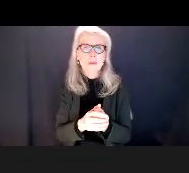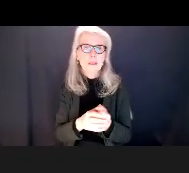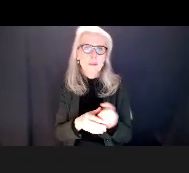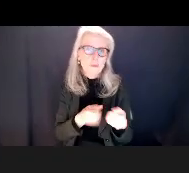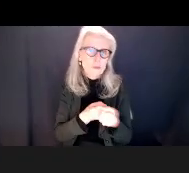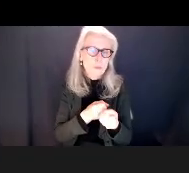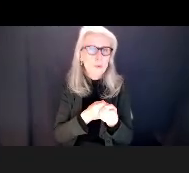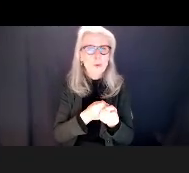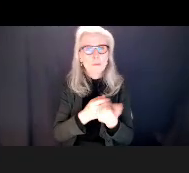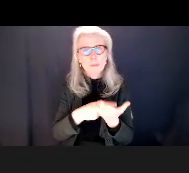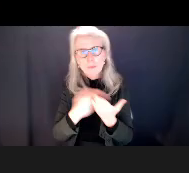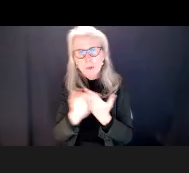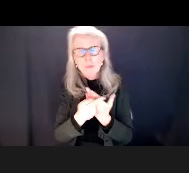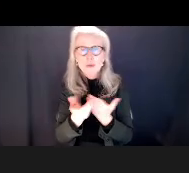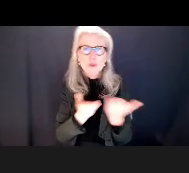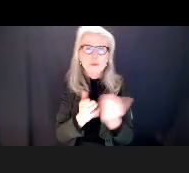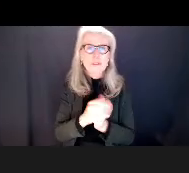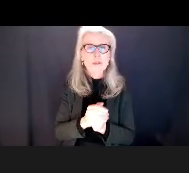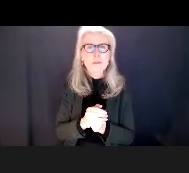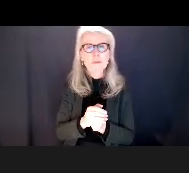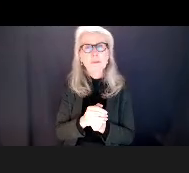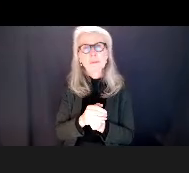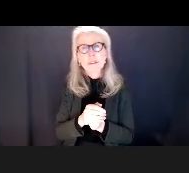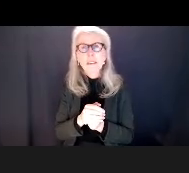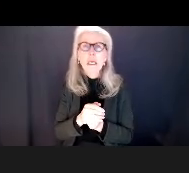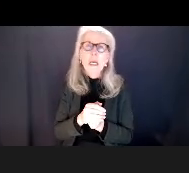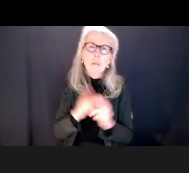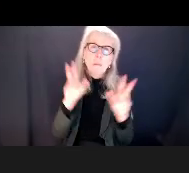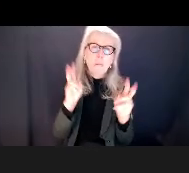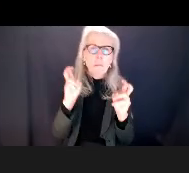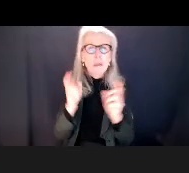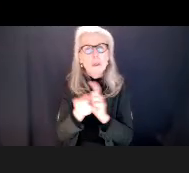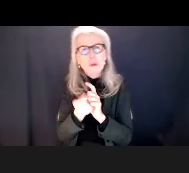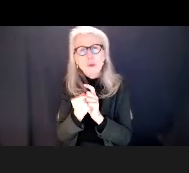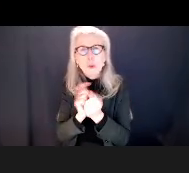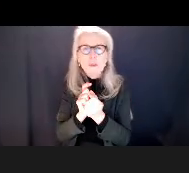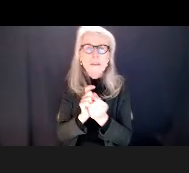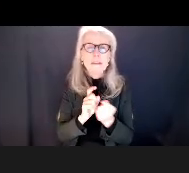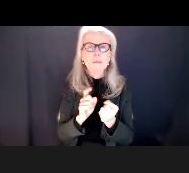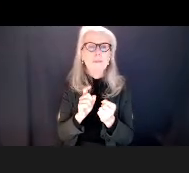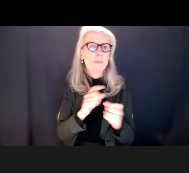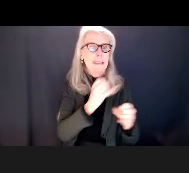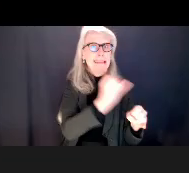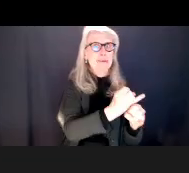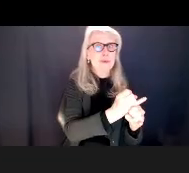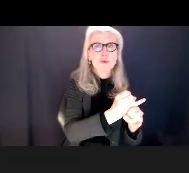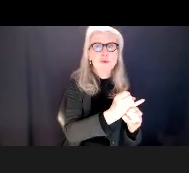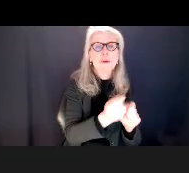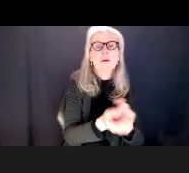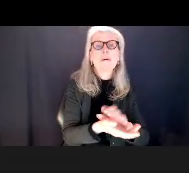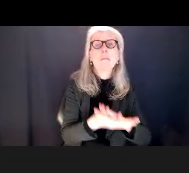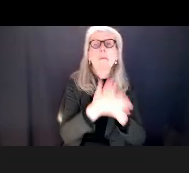has not experienced so much as a transition of locale from institution to community. It seems